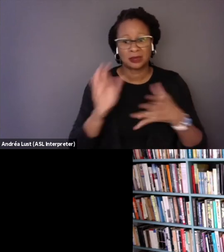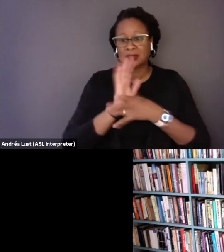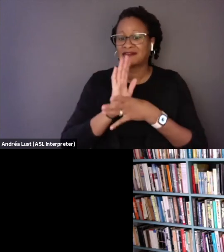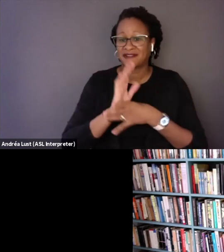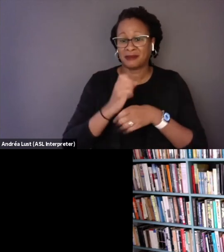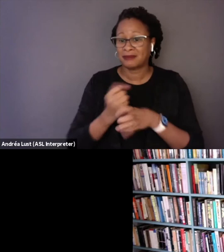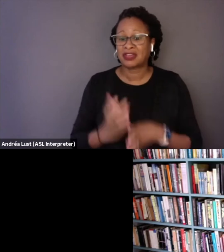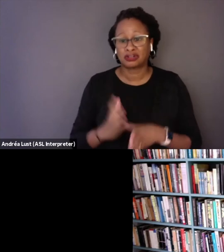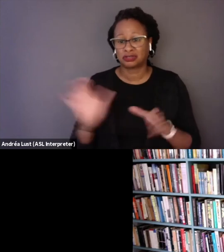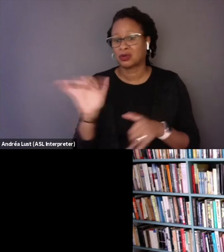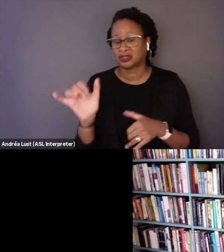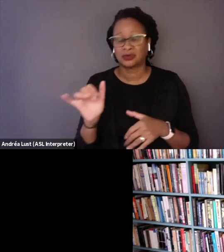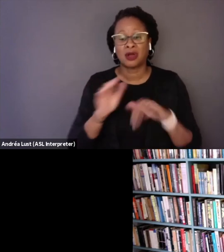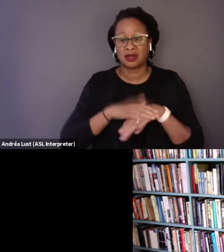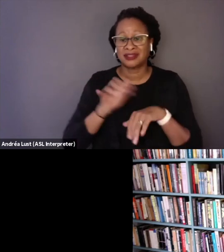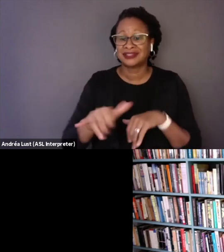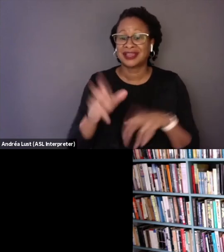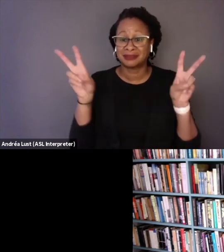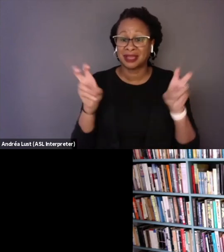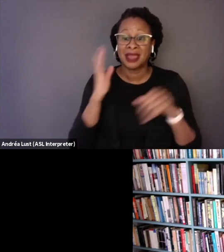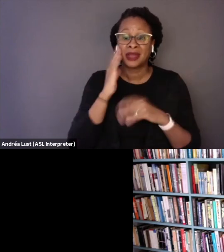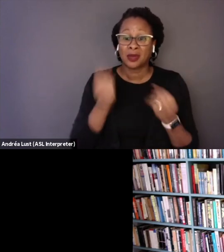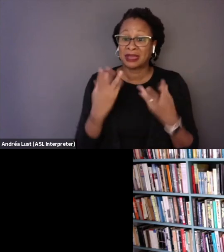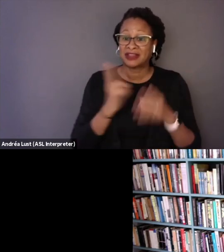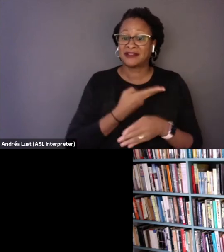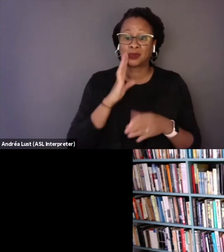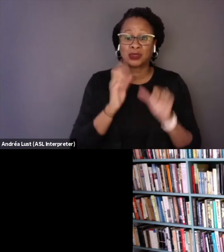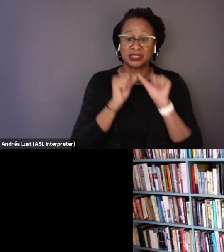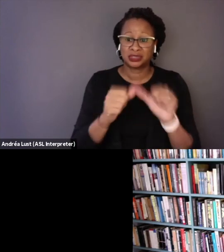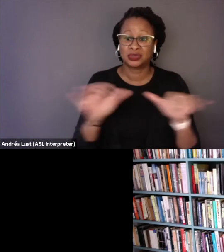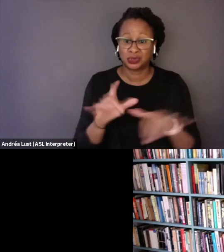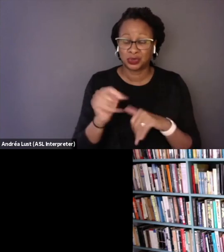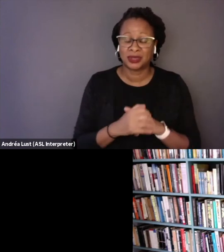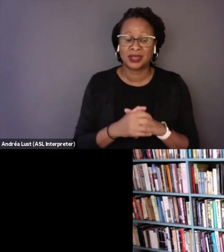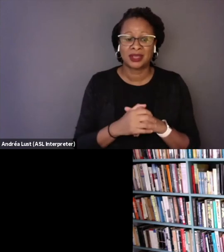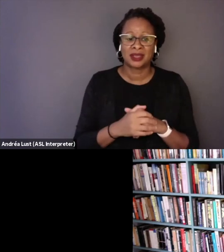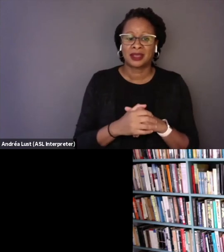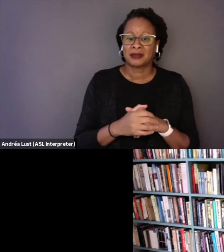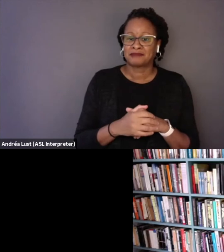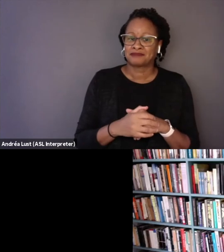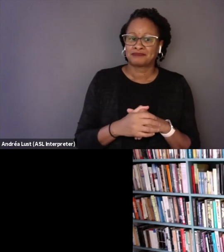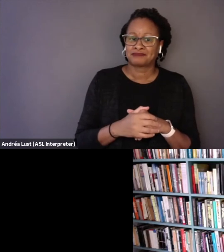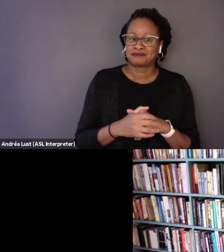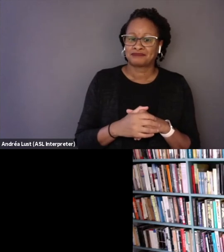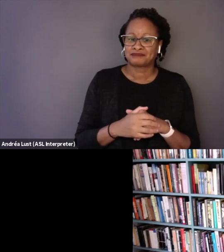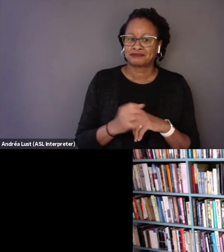and I know many of us will keep doing it. As we're speaking now, there's an oil spill off the coast of California,